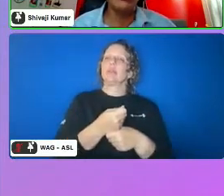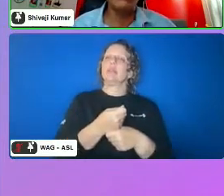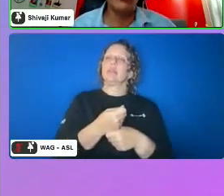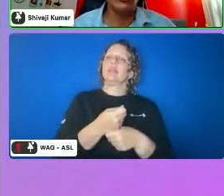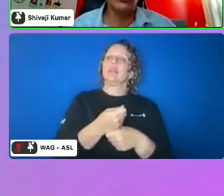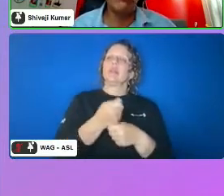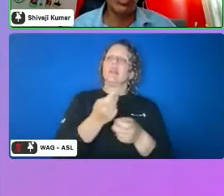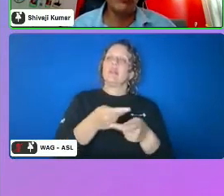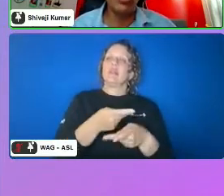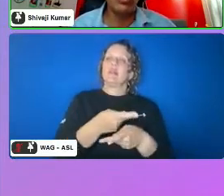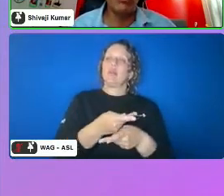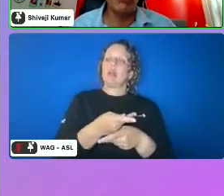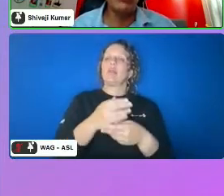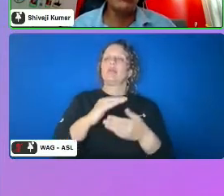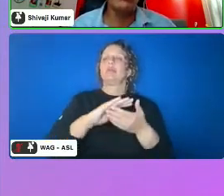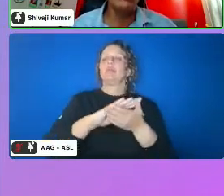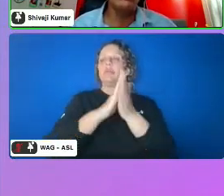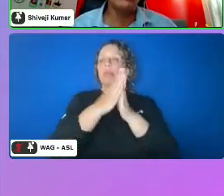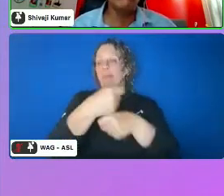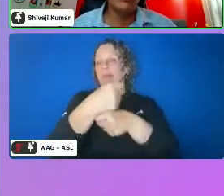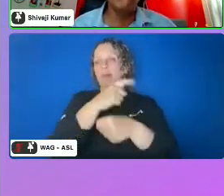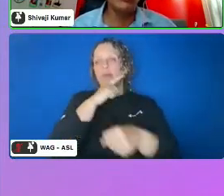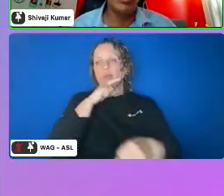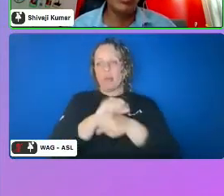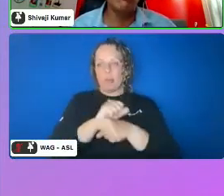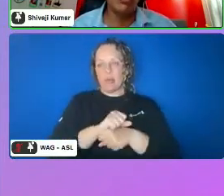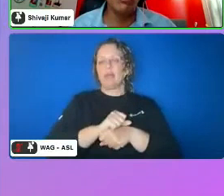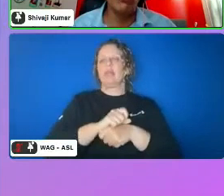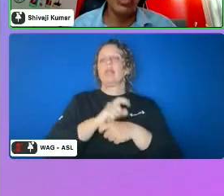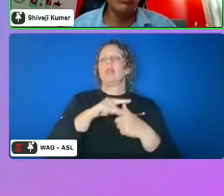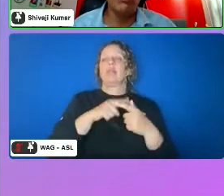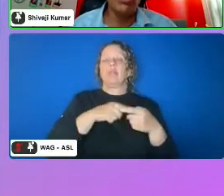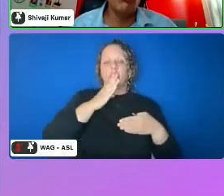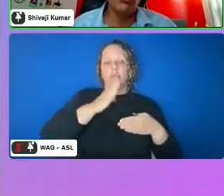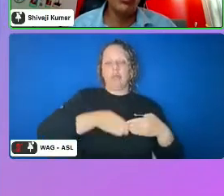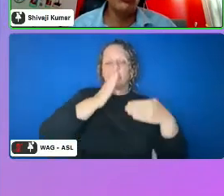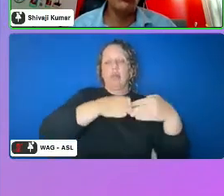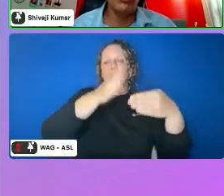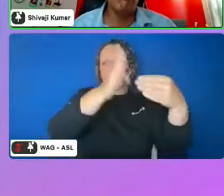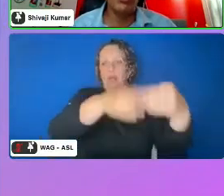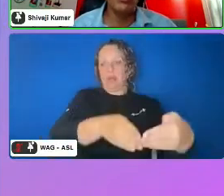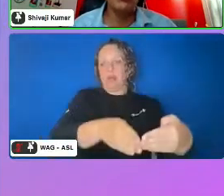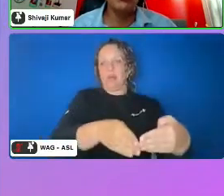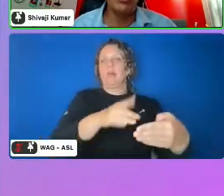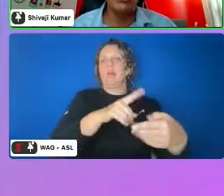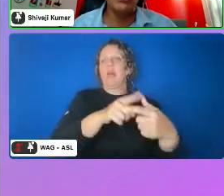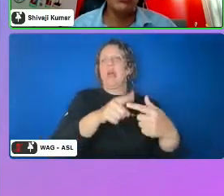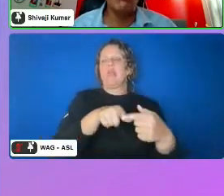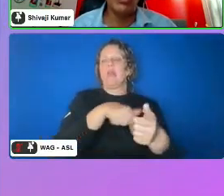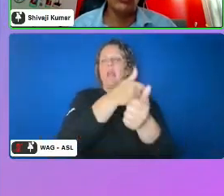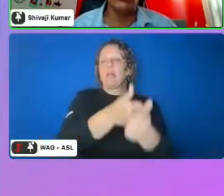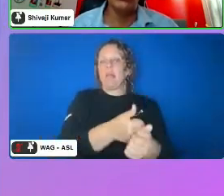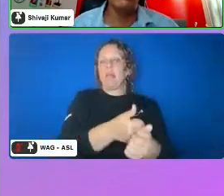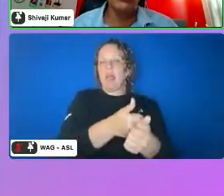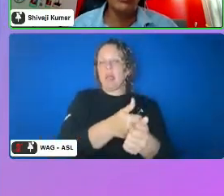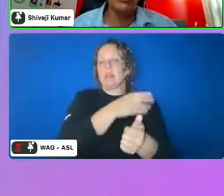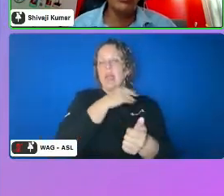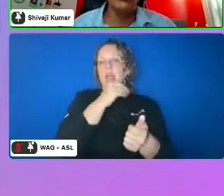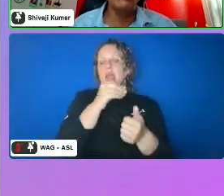And once that production environment is complete, then we put it into compliance and monitoring.